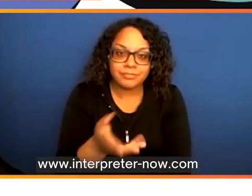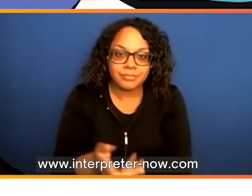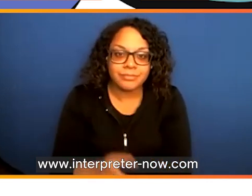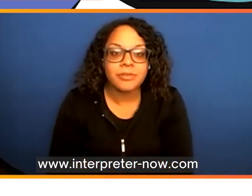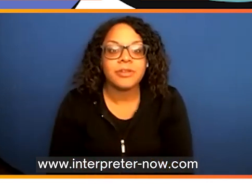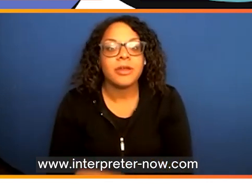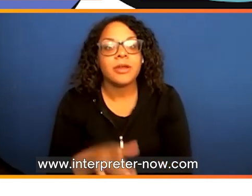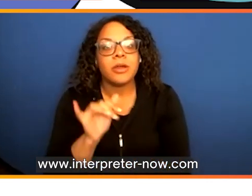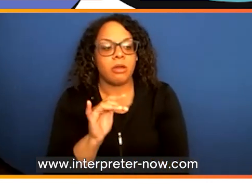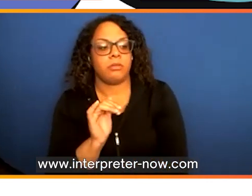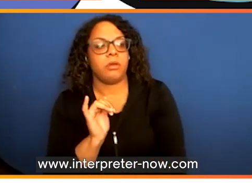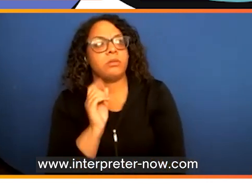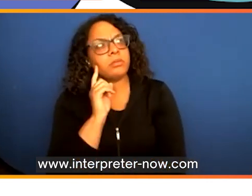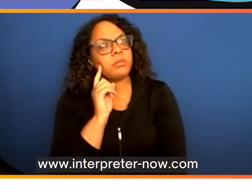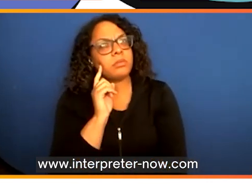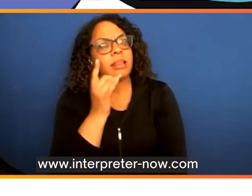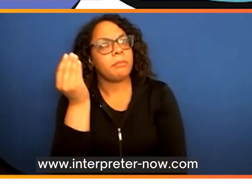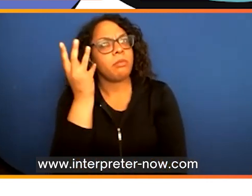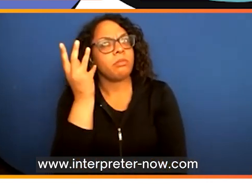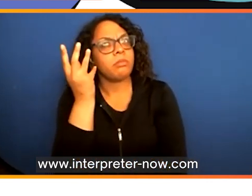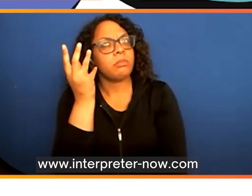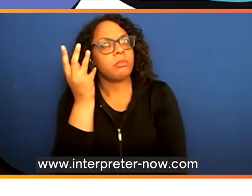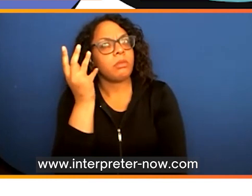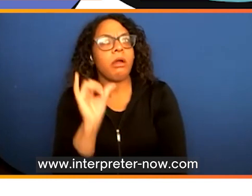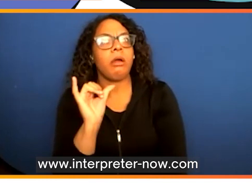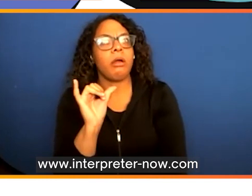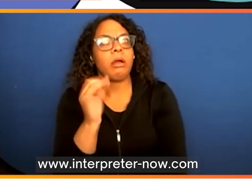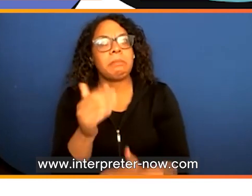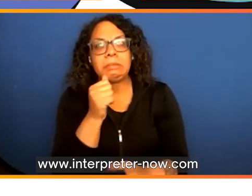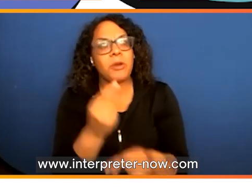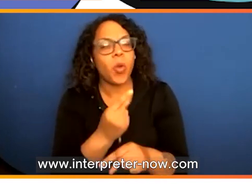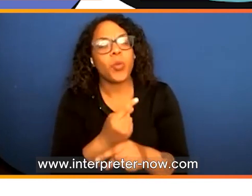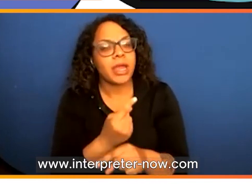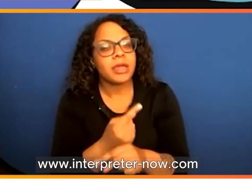kind of see the light bulb go on, like maybe that wasn't appropriate. Or, on the flip side,